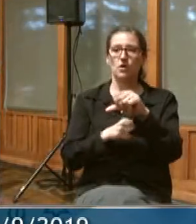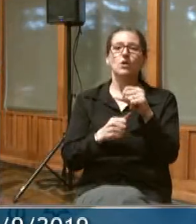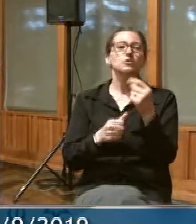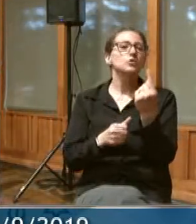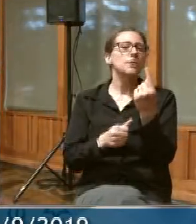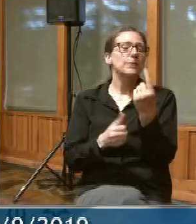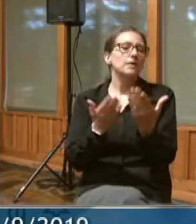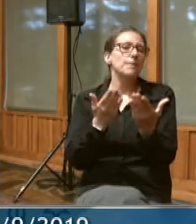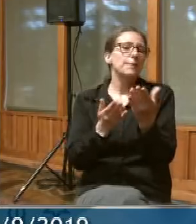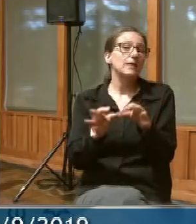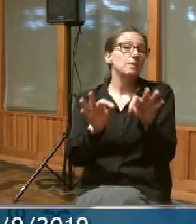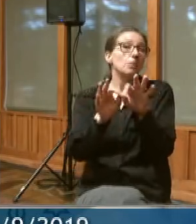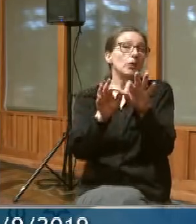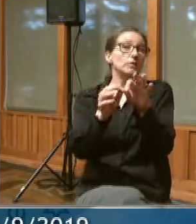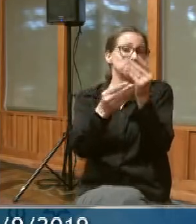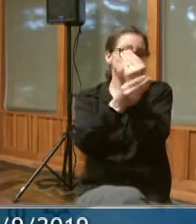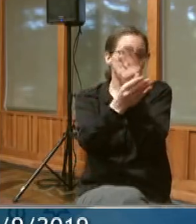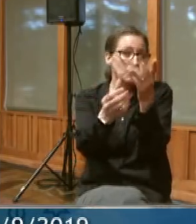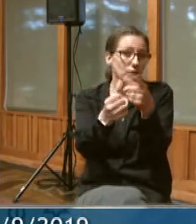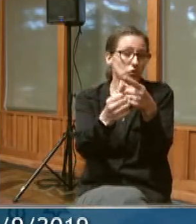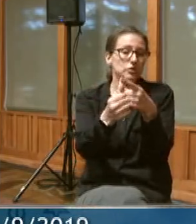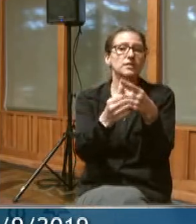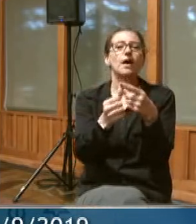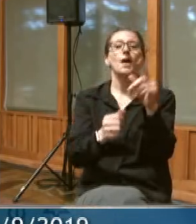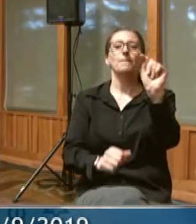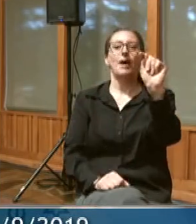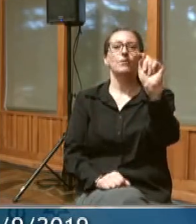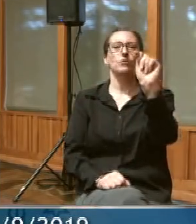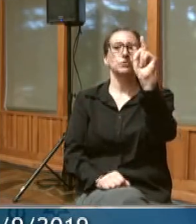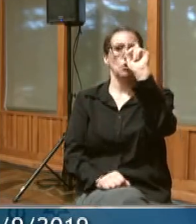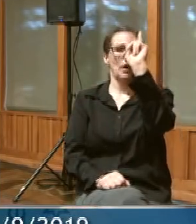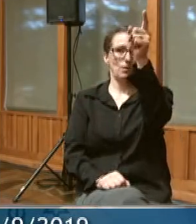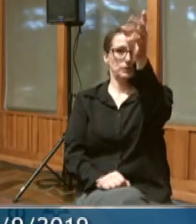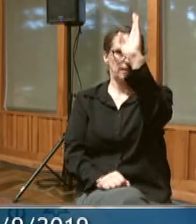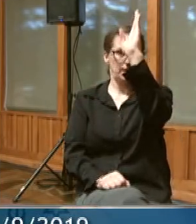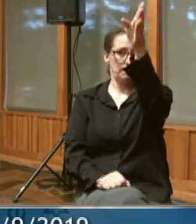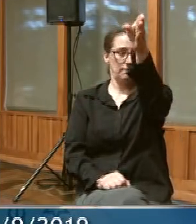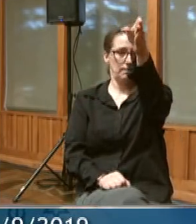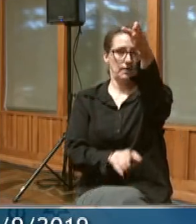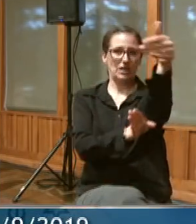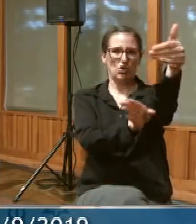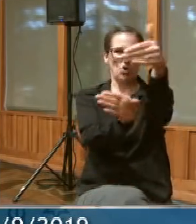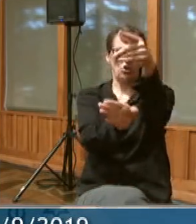COMMUNITY MEMBERS SHARE THE INSIGHTS WITH COUNCIL AND EACH OTHER. A LITTLE BIT OF SOMETHING THAT